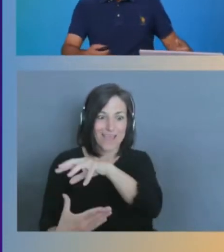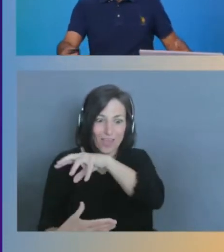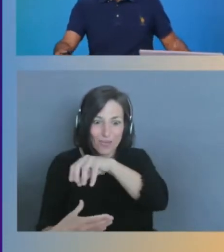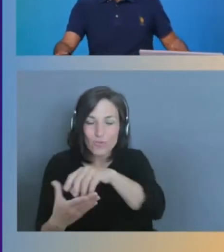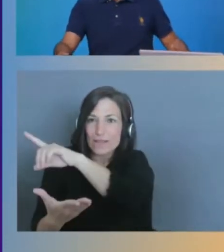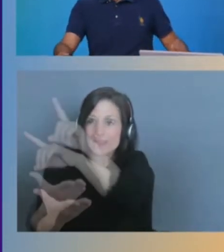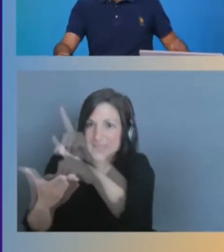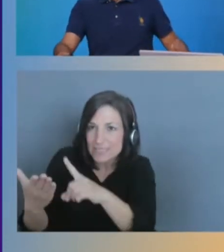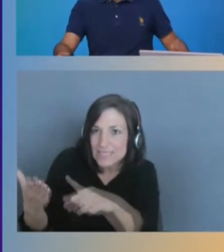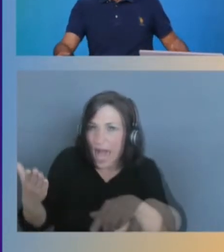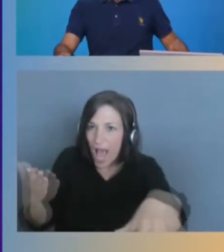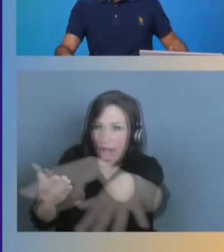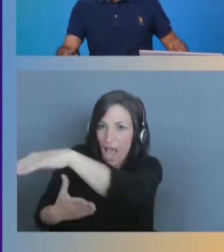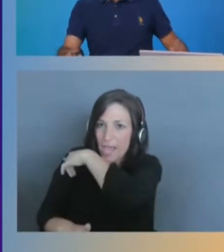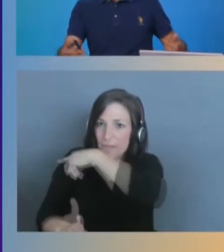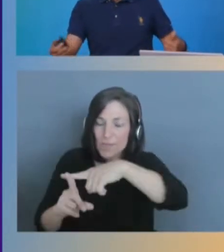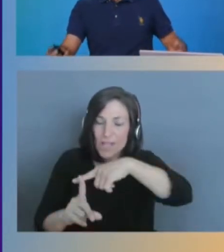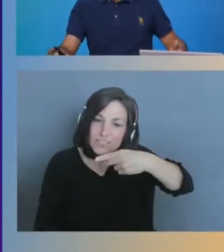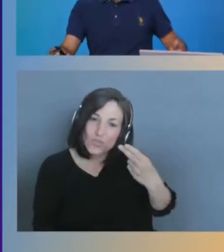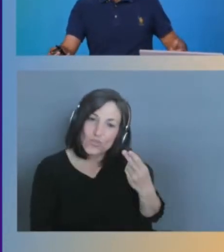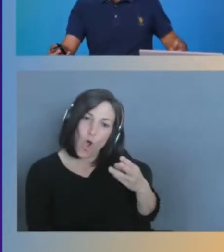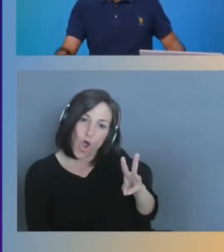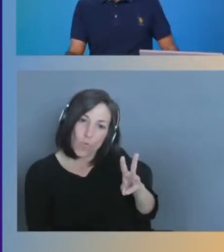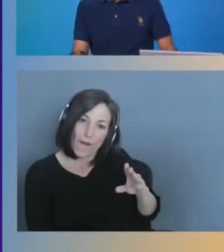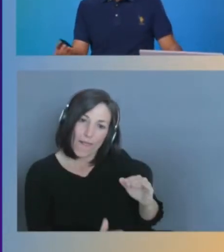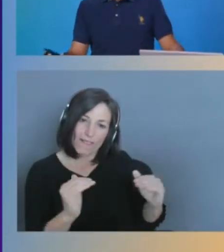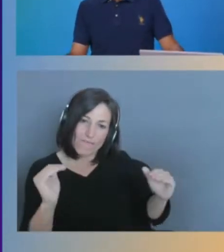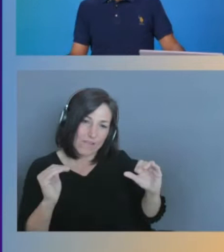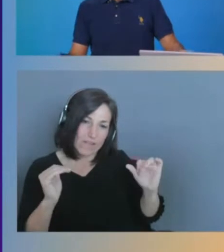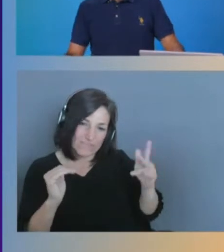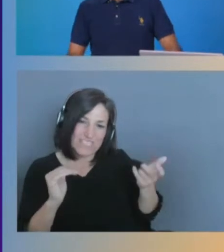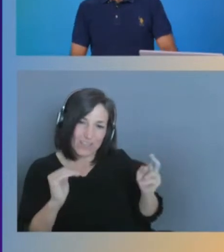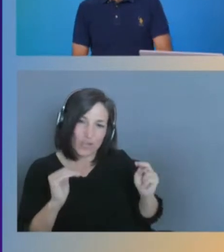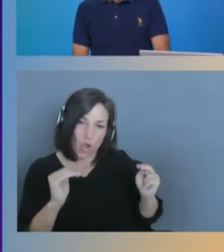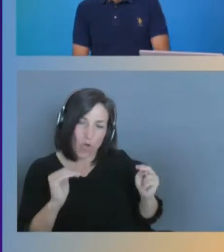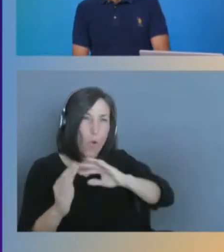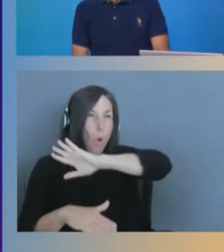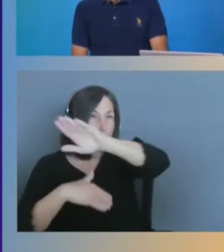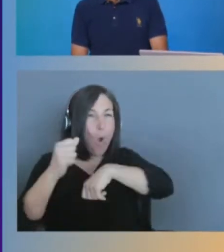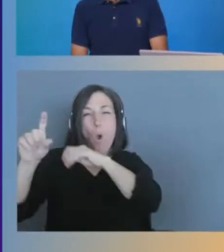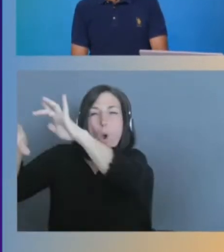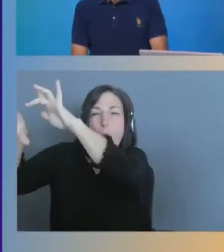down to the hardware level, like silicon, as we have been talking about it the whole day today.